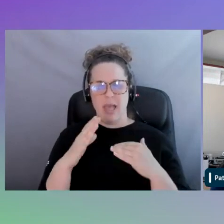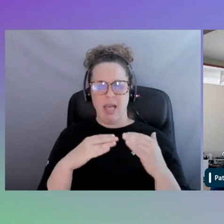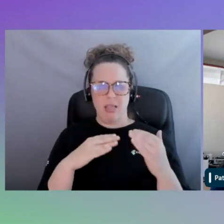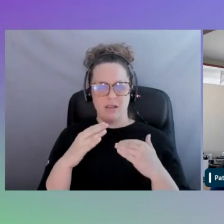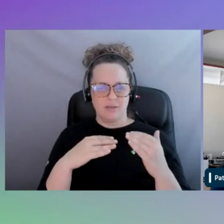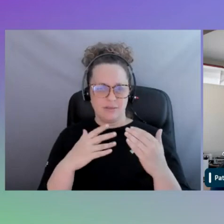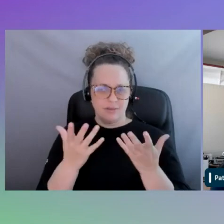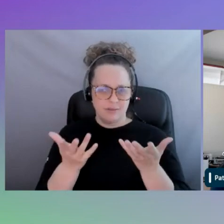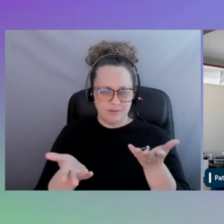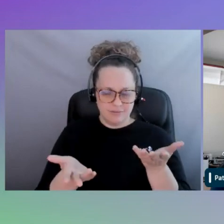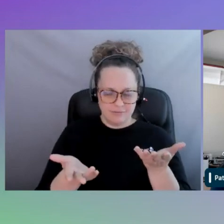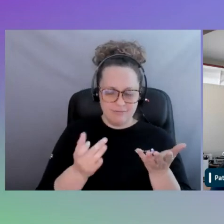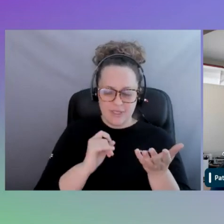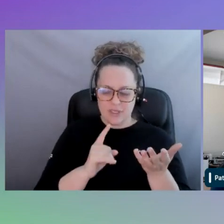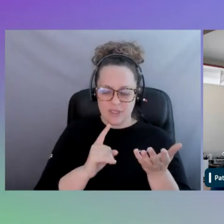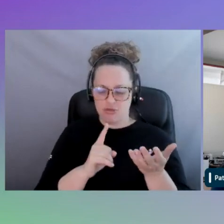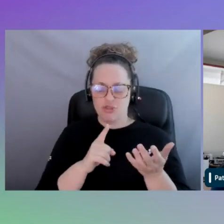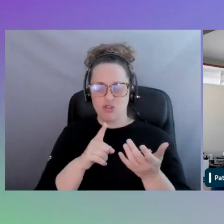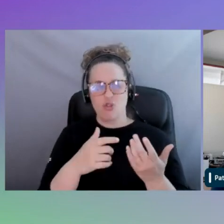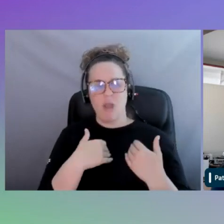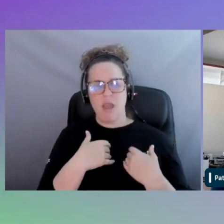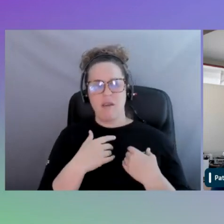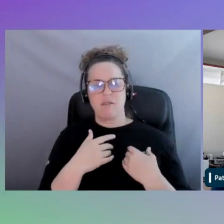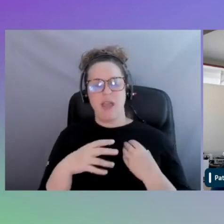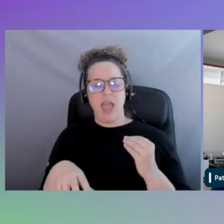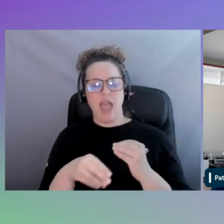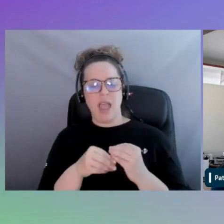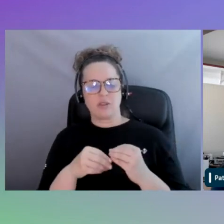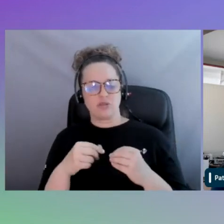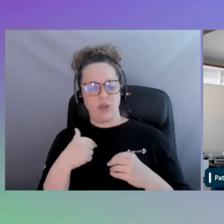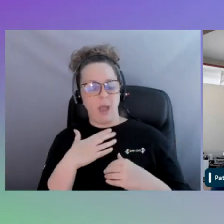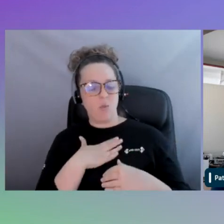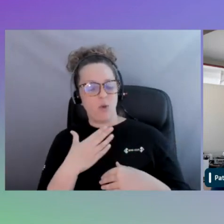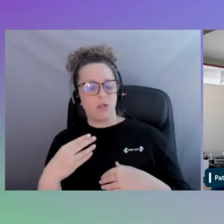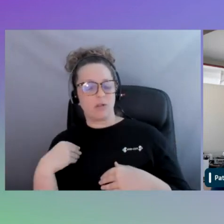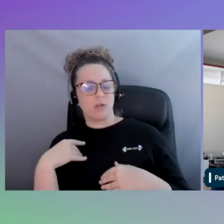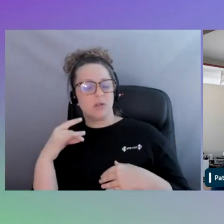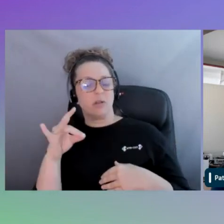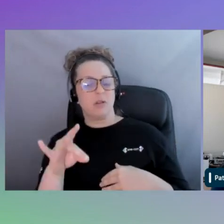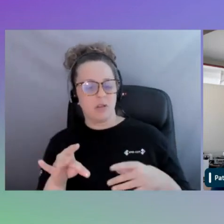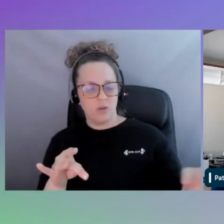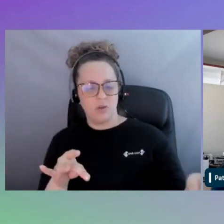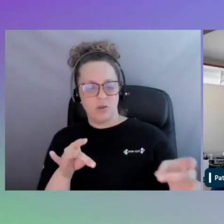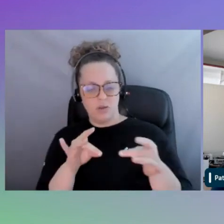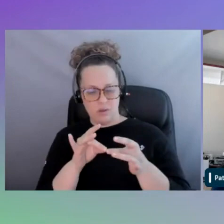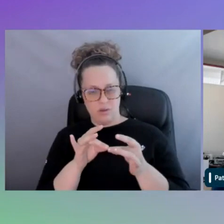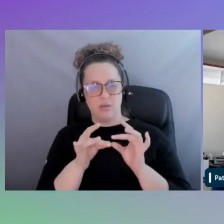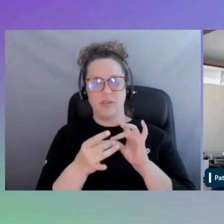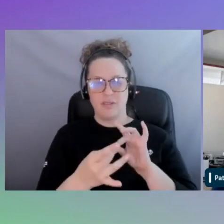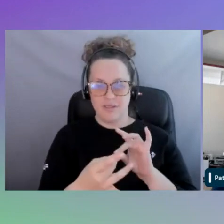you're willing to give a little extra of yourself. Got it? I think that that's some powerful insight, and I